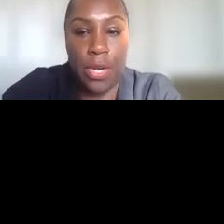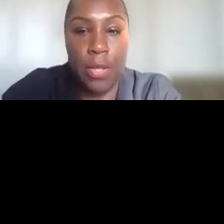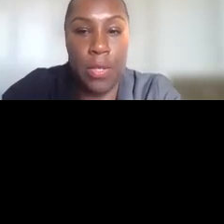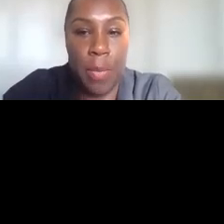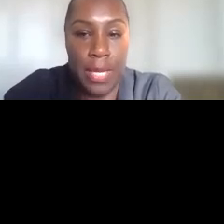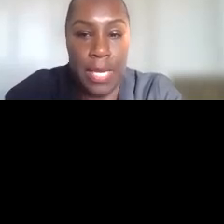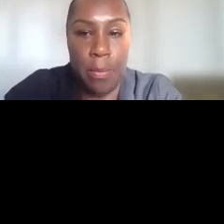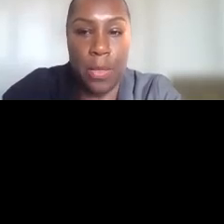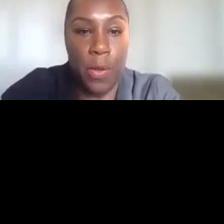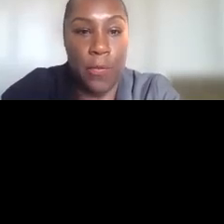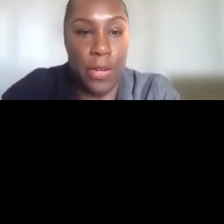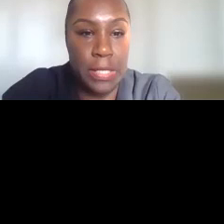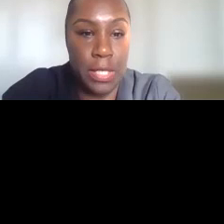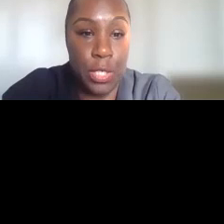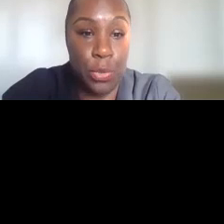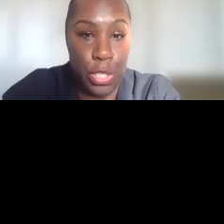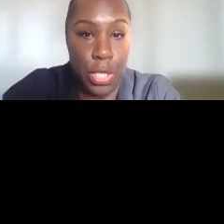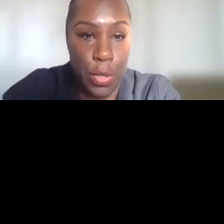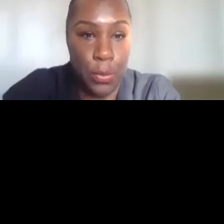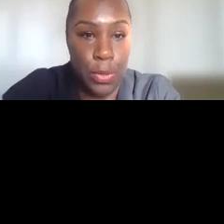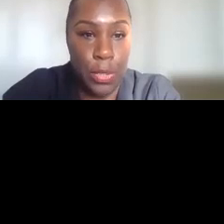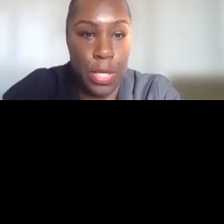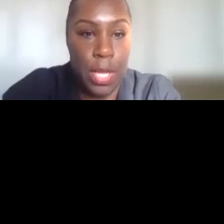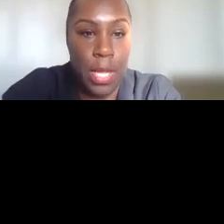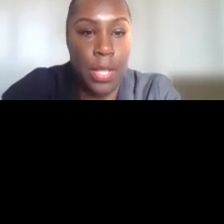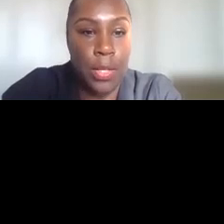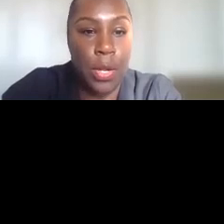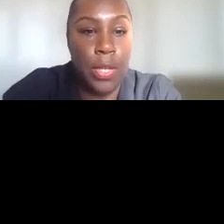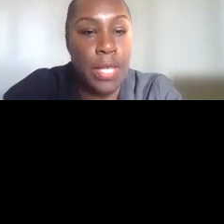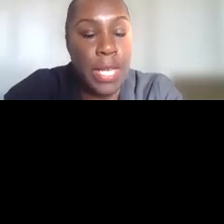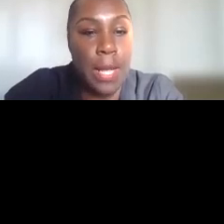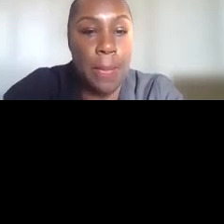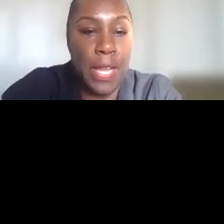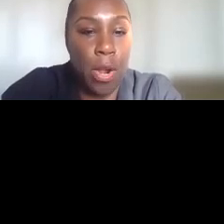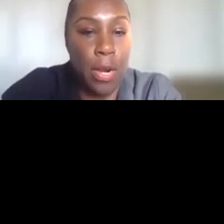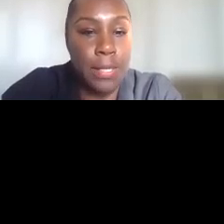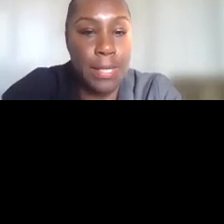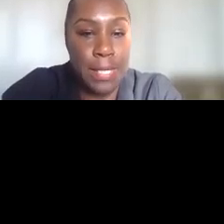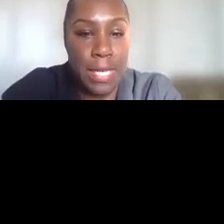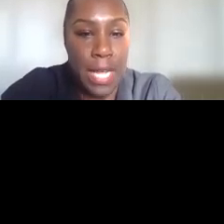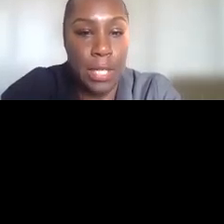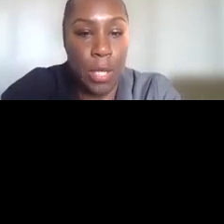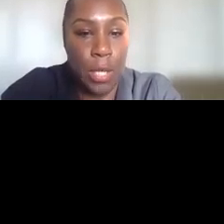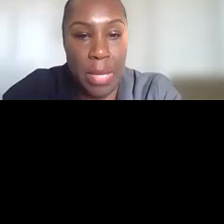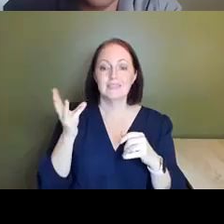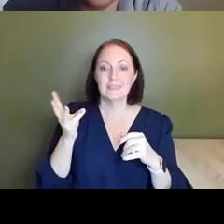and they're also mandated by the Welfare Institution Codes. Currently there are 69 locally based